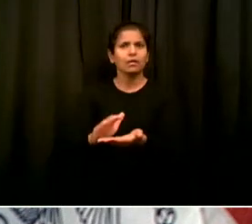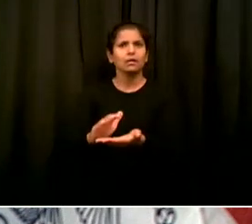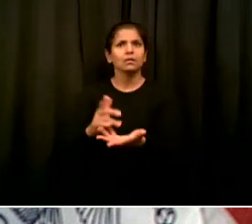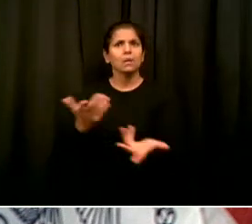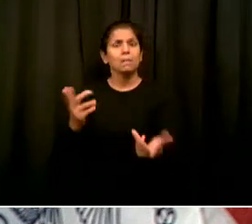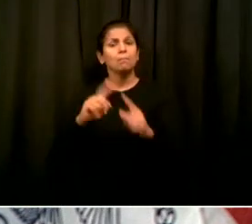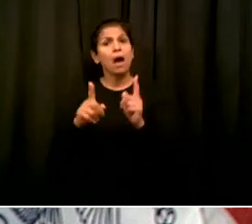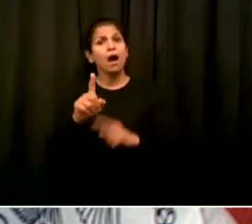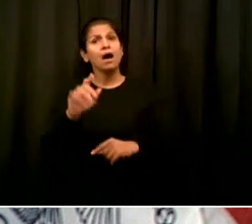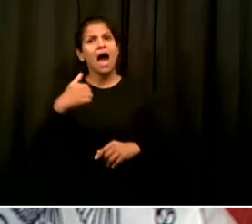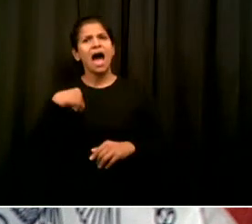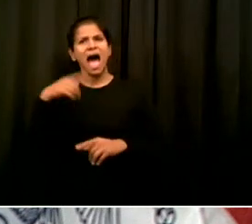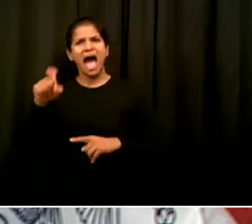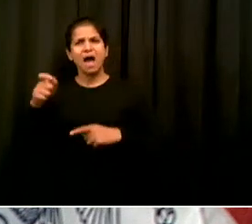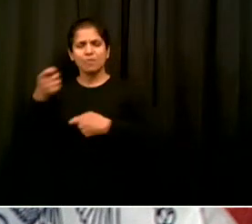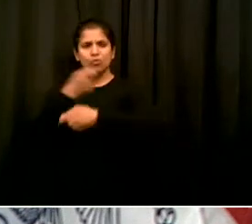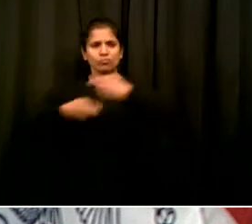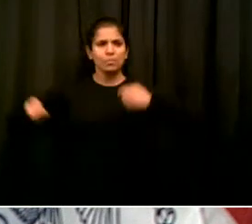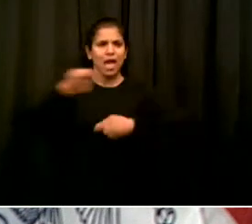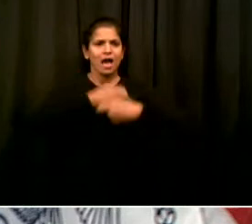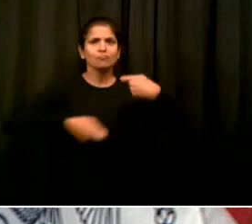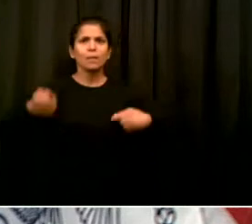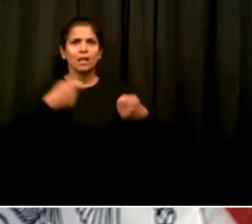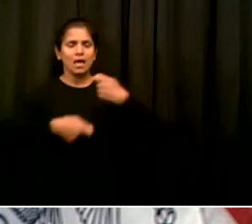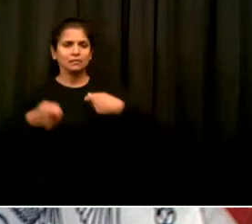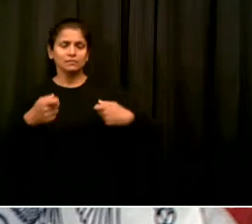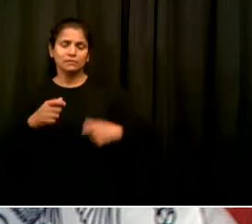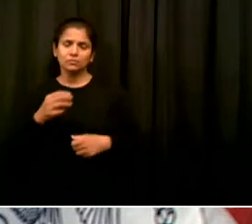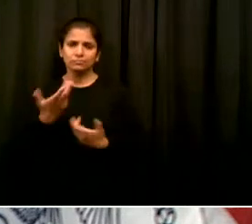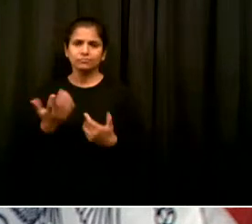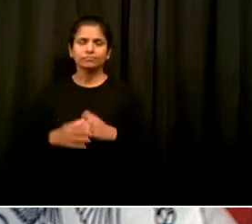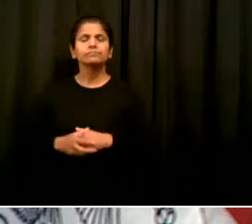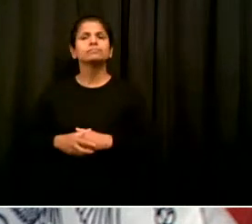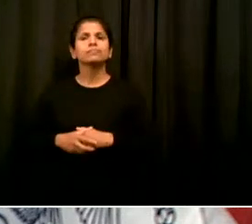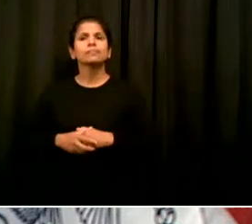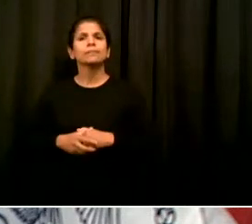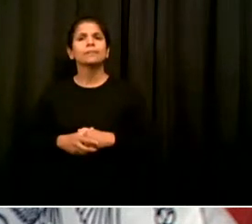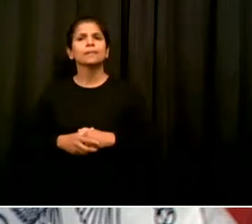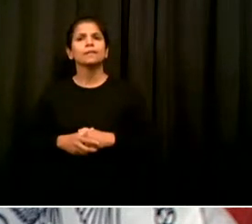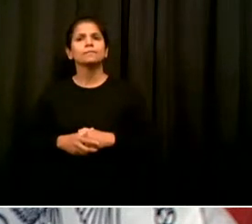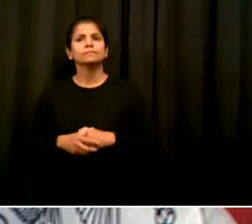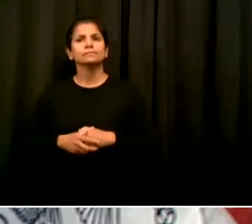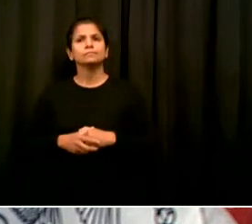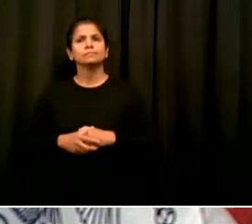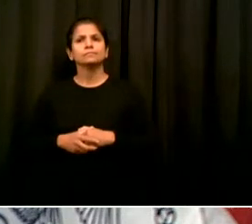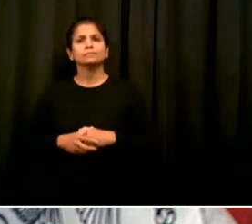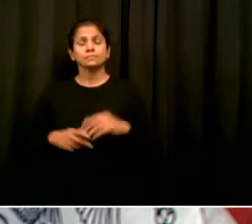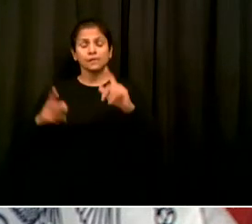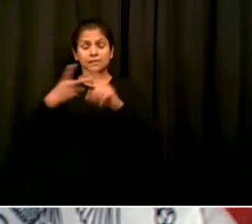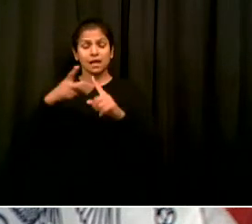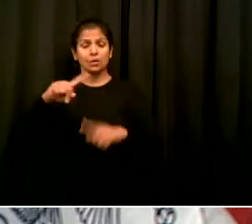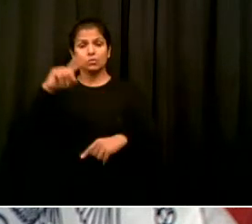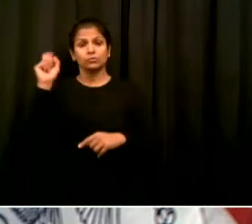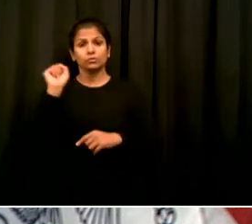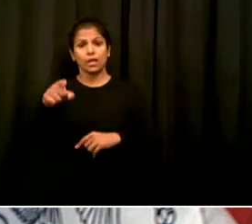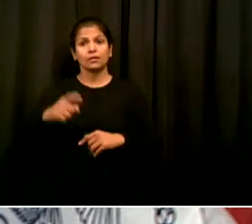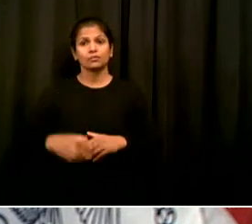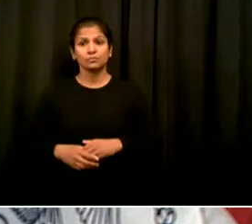REALITY AND WE DD HOAVE O T ACCOUNT FOR ALL L OF THOOE S